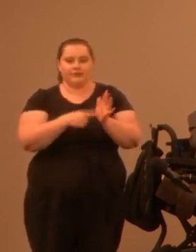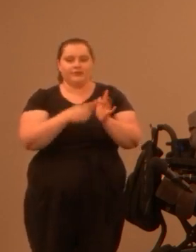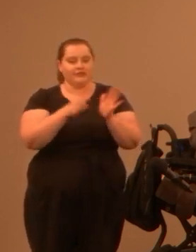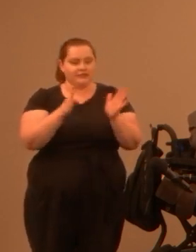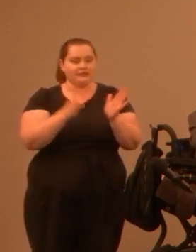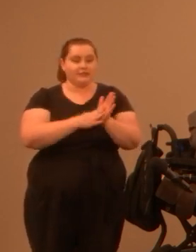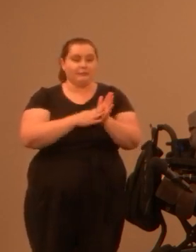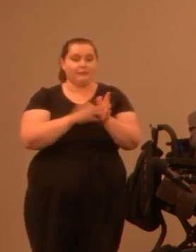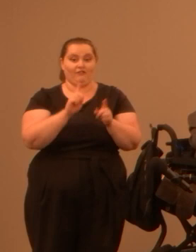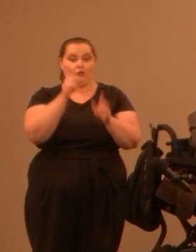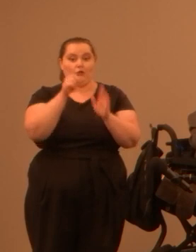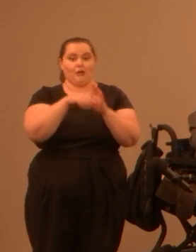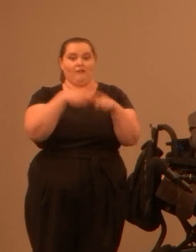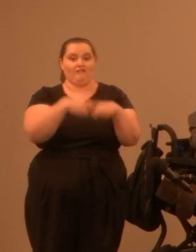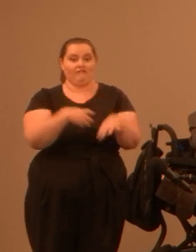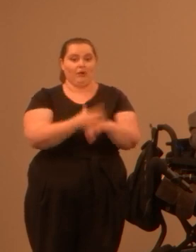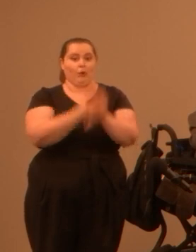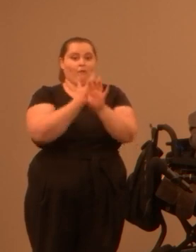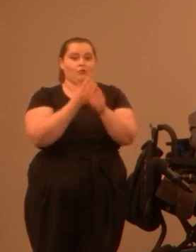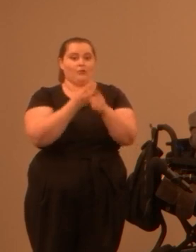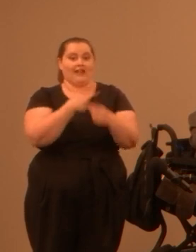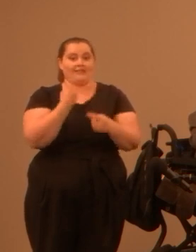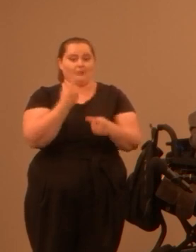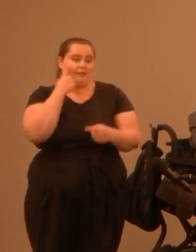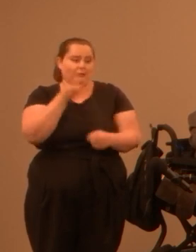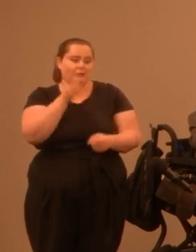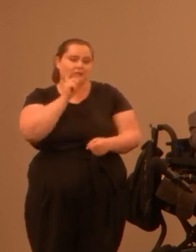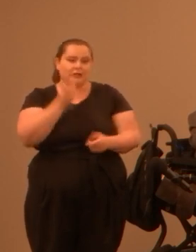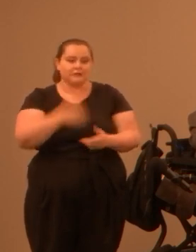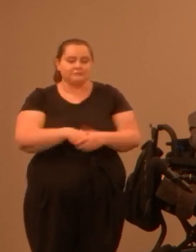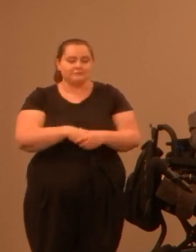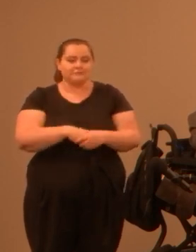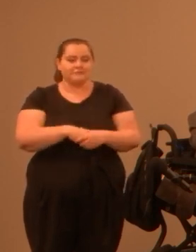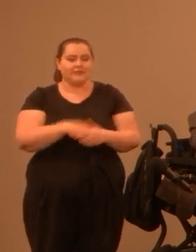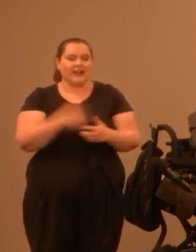with us, so we think that was rather fun and I think there's been a lot of people